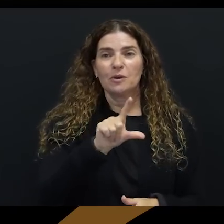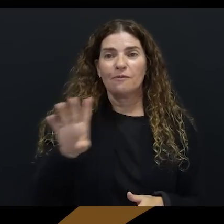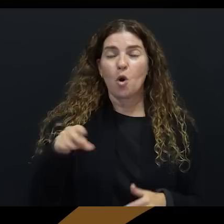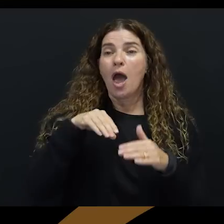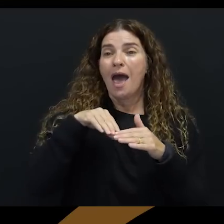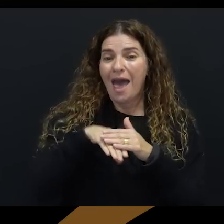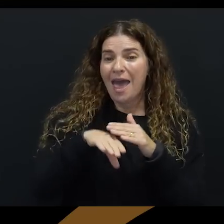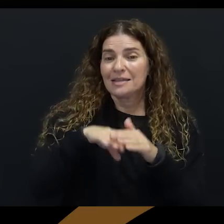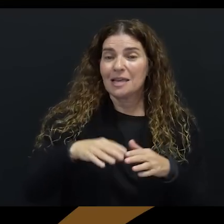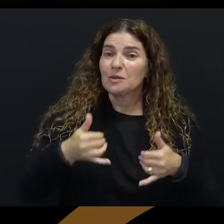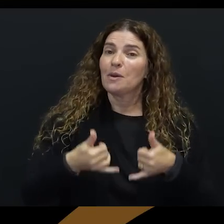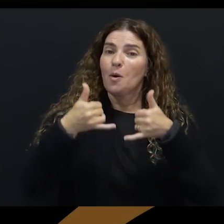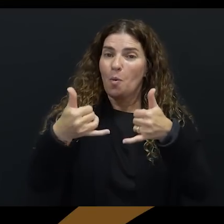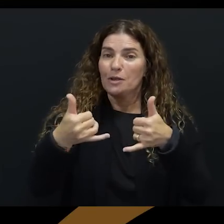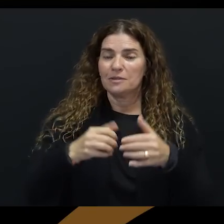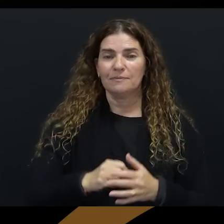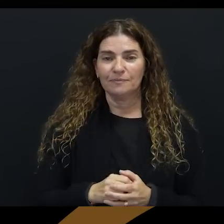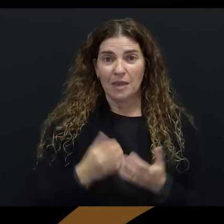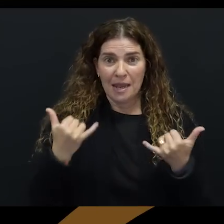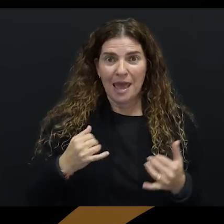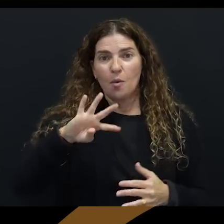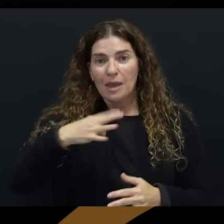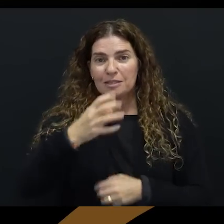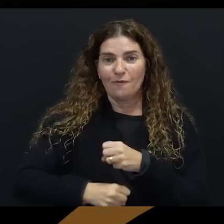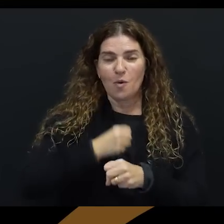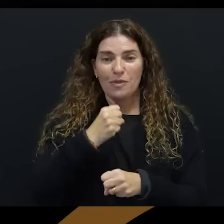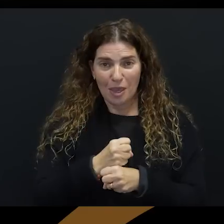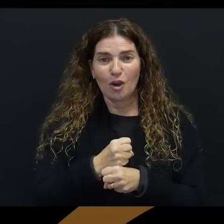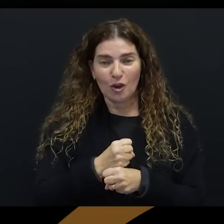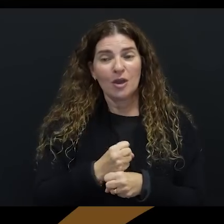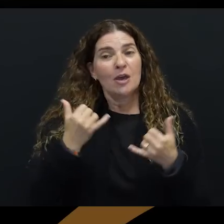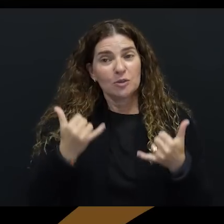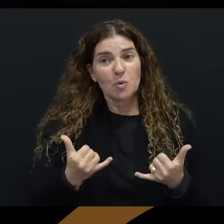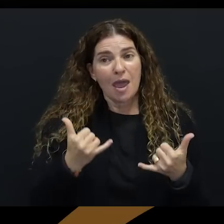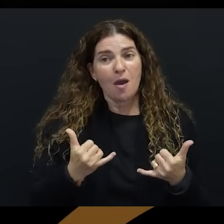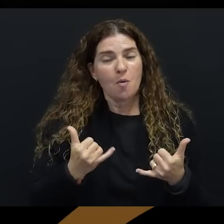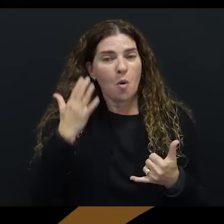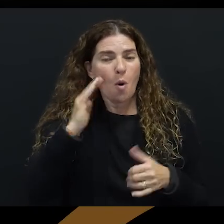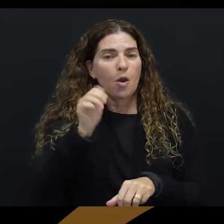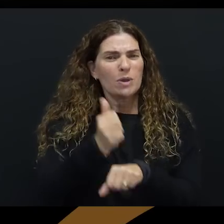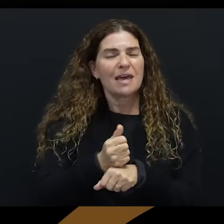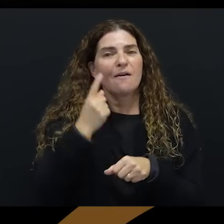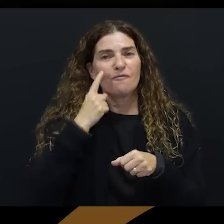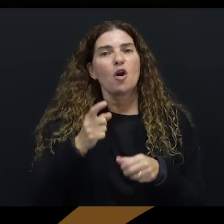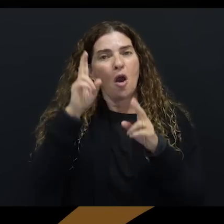The 2024 AccessAbility Awards to be precise. In its fourth year, The AccessAbility Awards are an opportunity